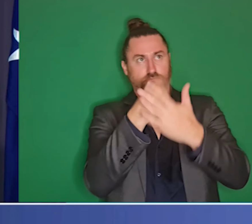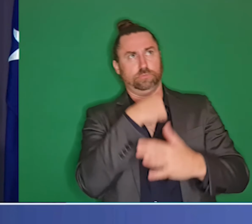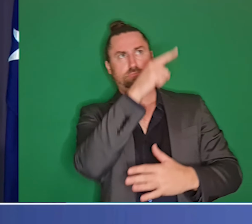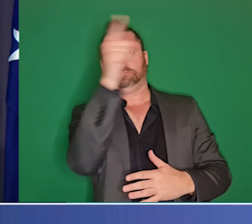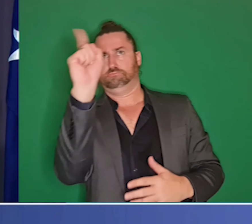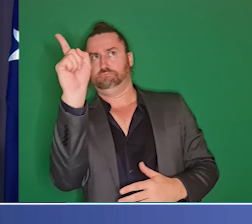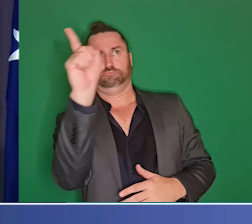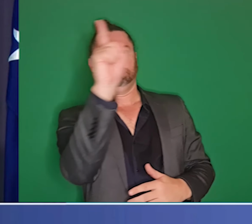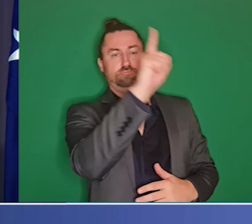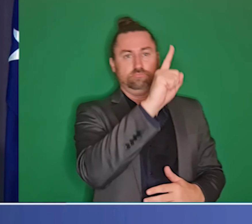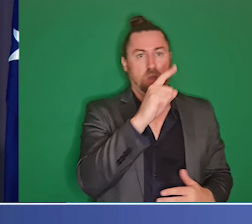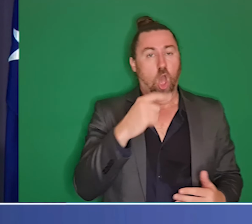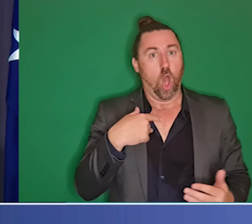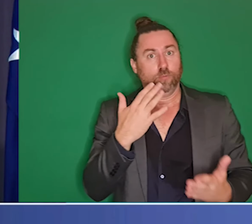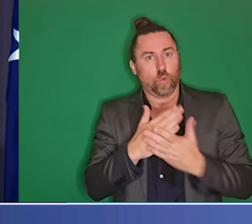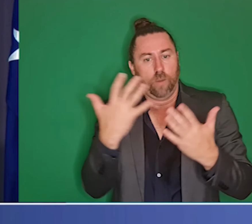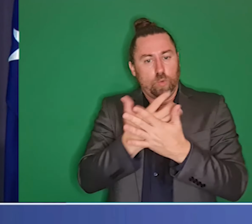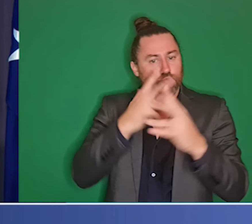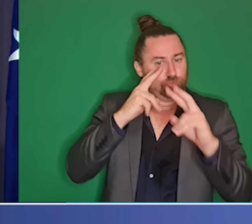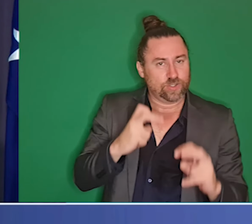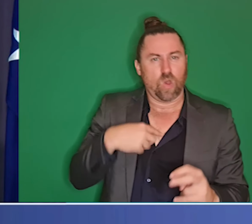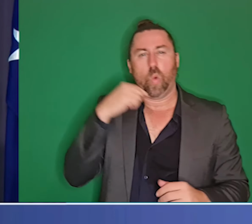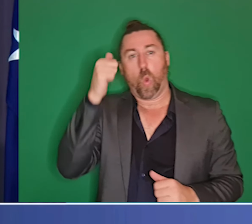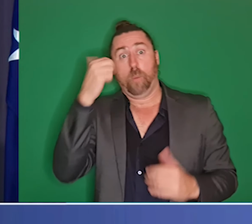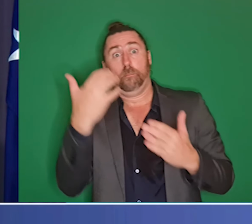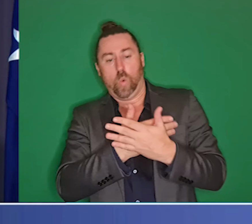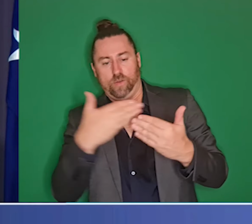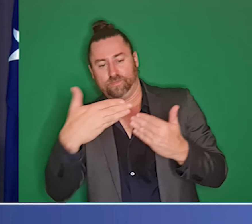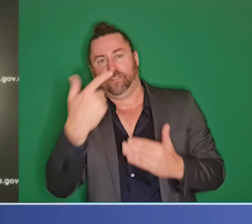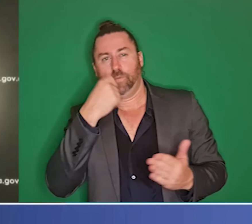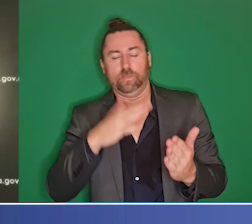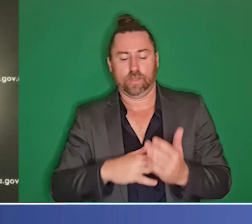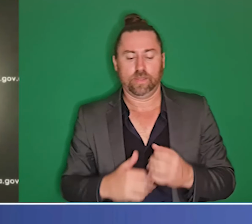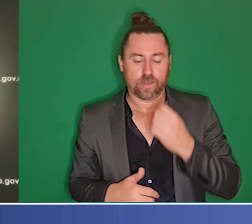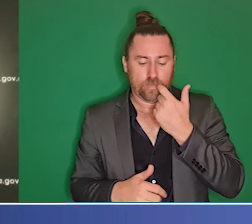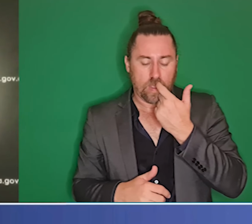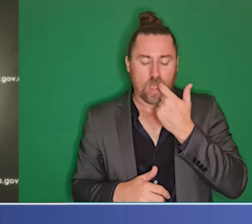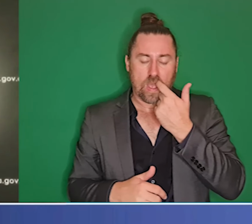and we'll have further to say about that in coming months. The thing I'll add to that is,